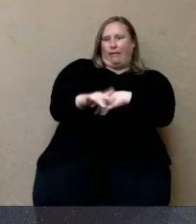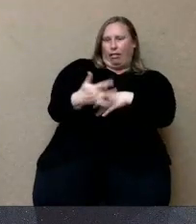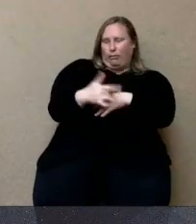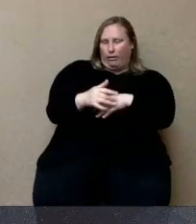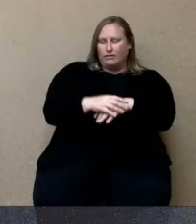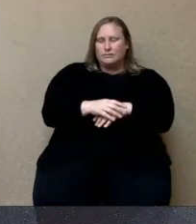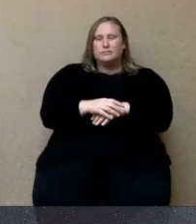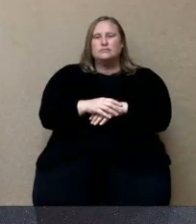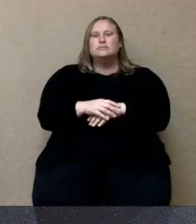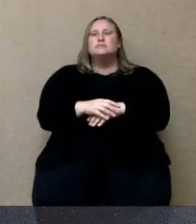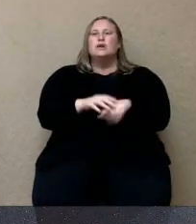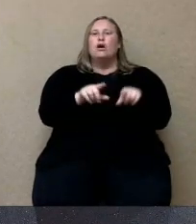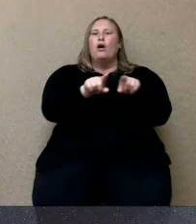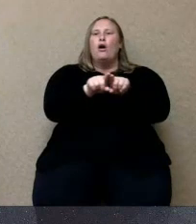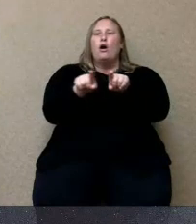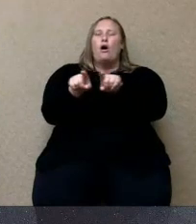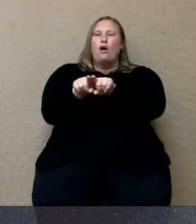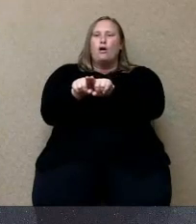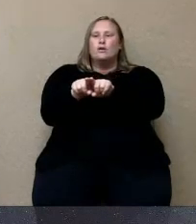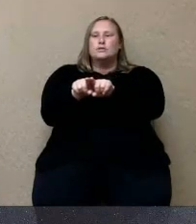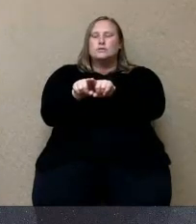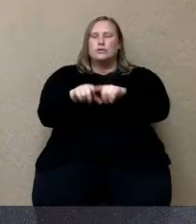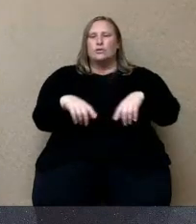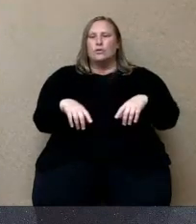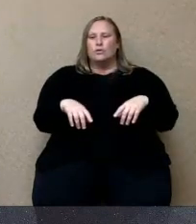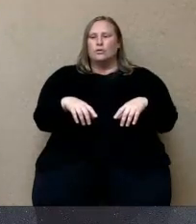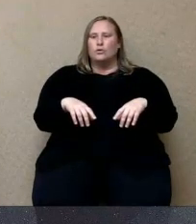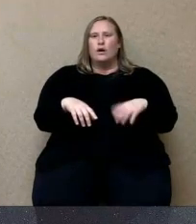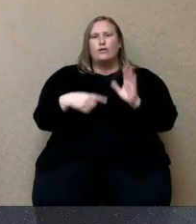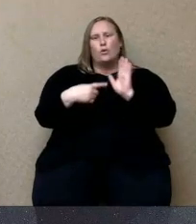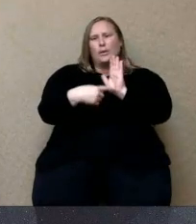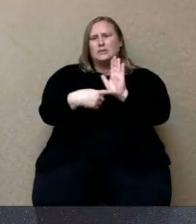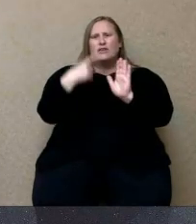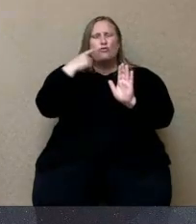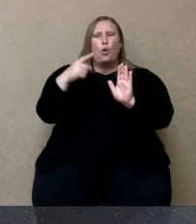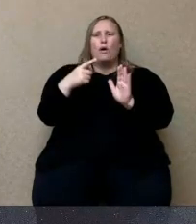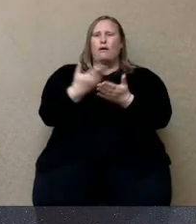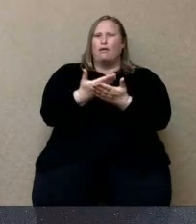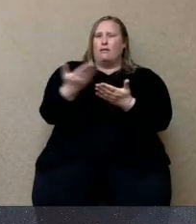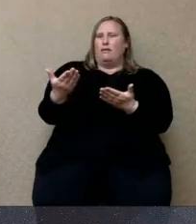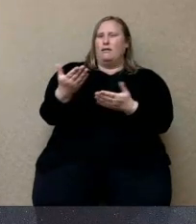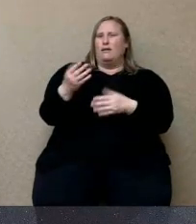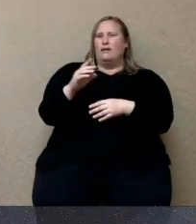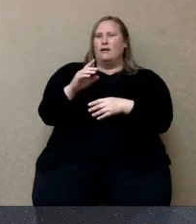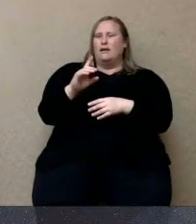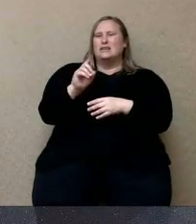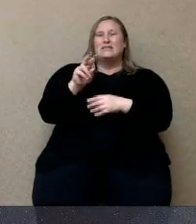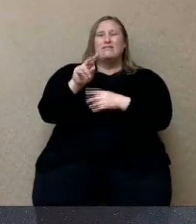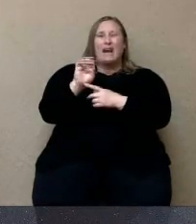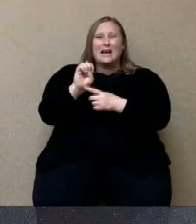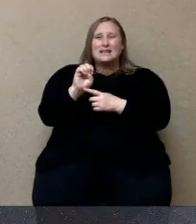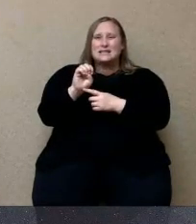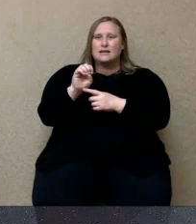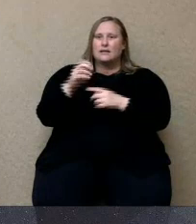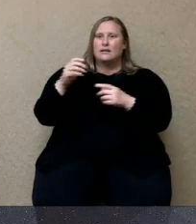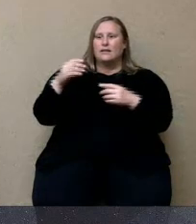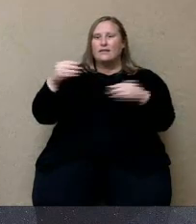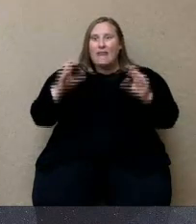representatives in Wisconsin for the device vendors are wonderful people. And they are happy, they go all over the state and they're